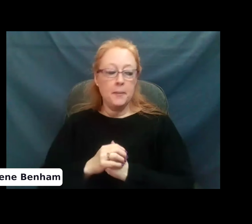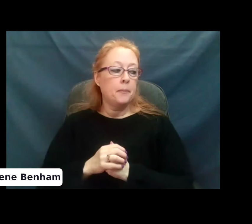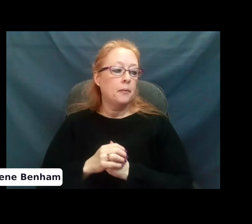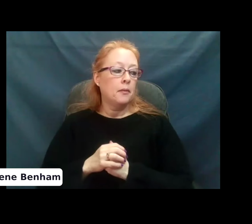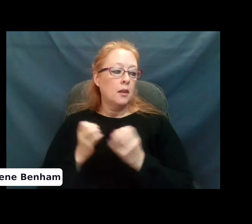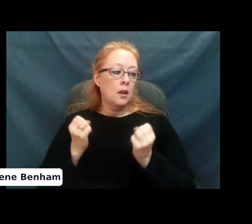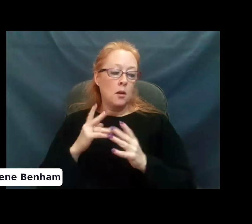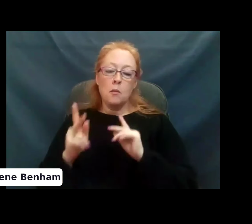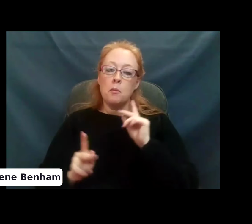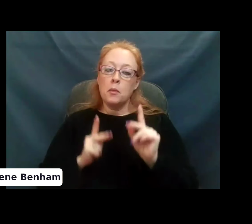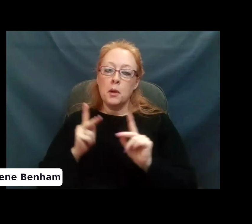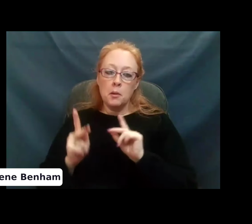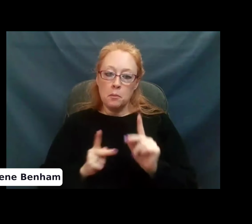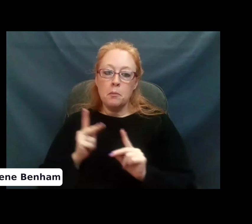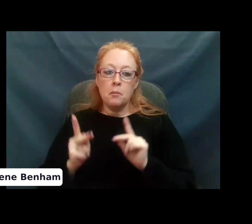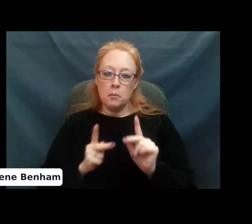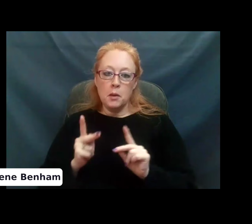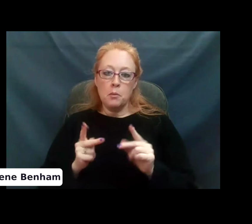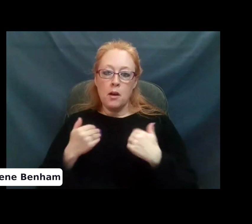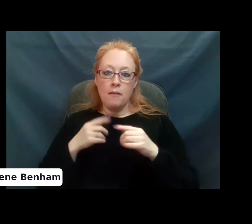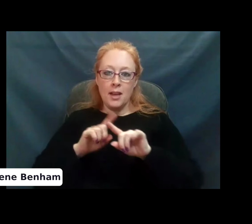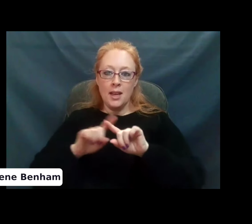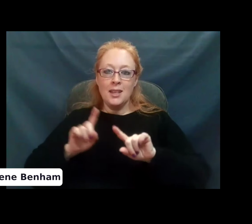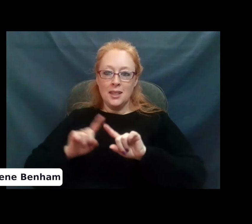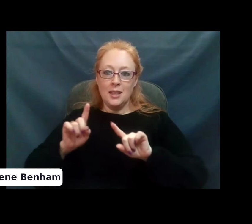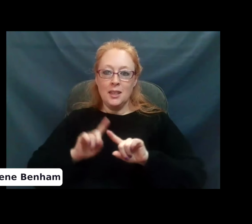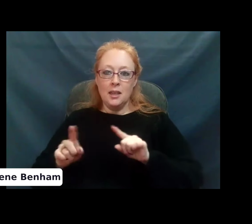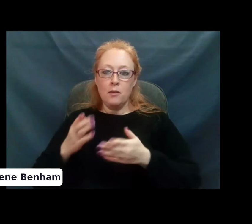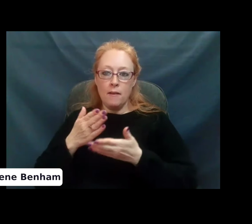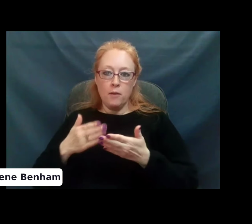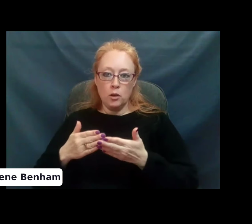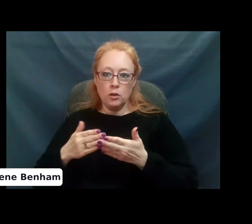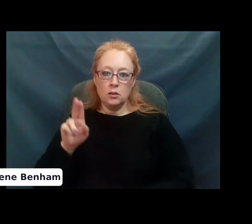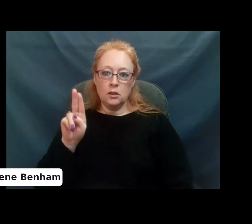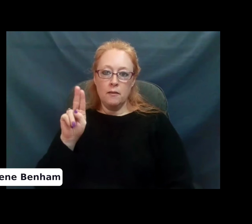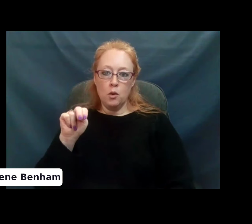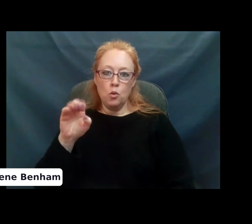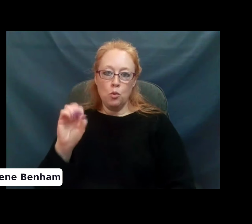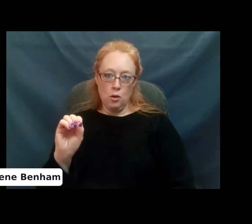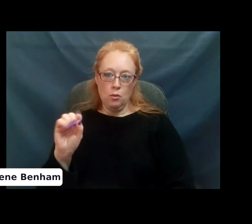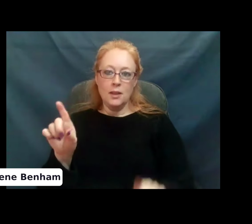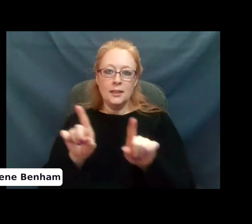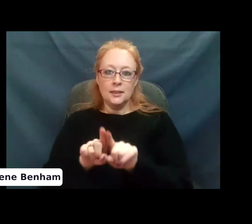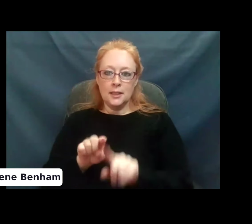And just it can simple as adding house rules to a to a game you know.